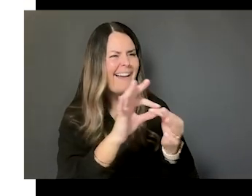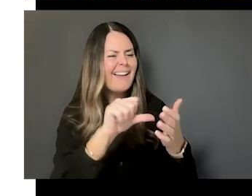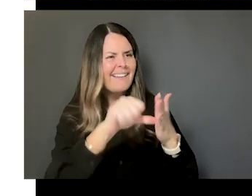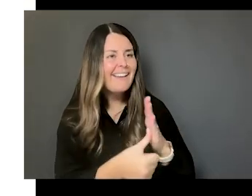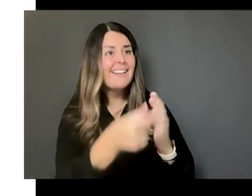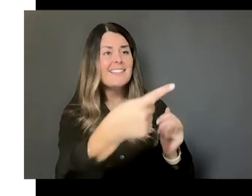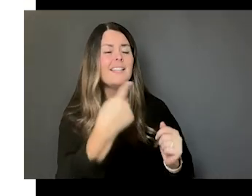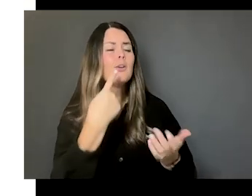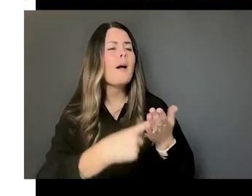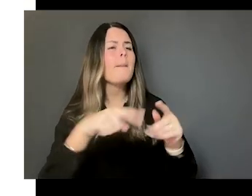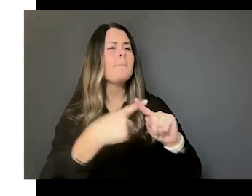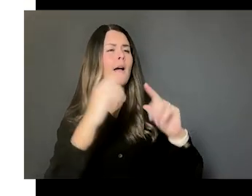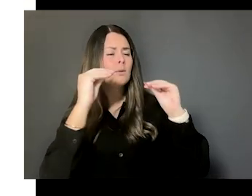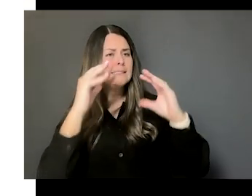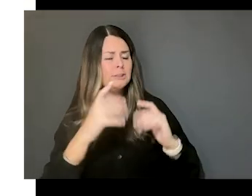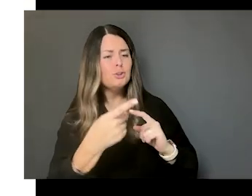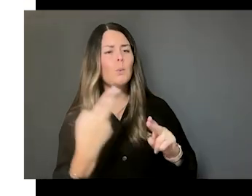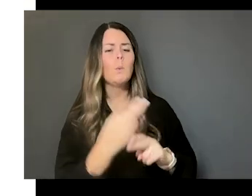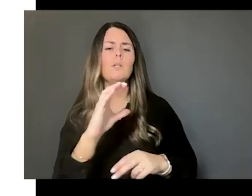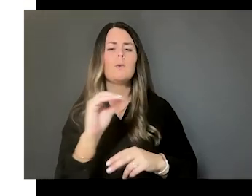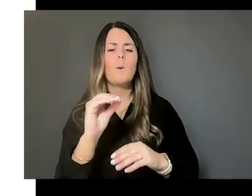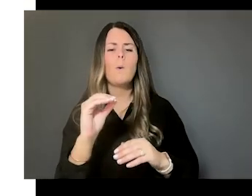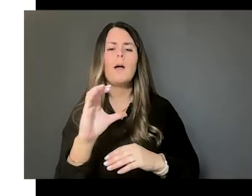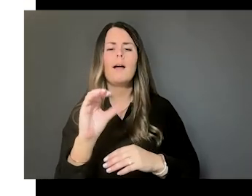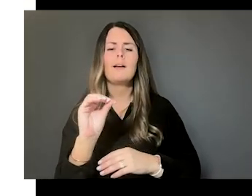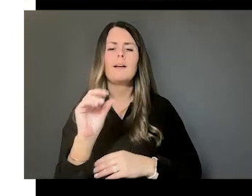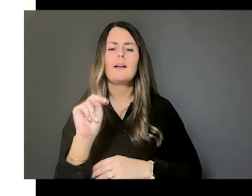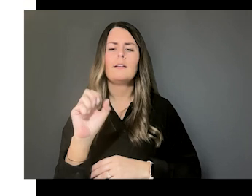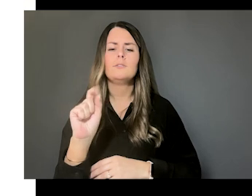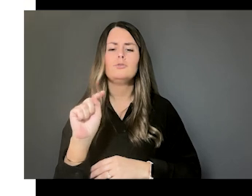the teacher using co-constructed questions and how she